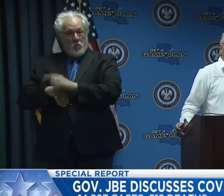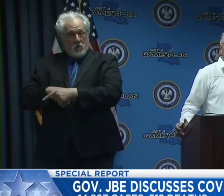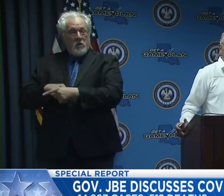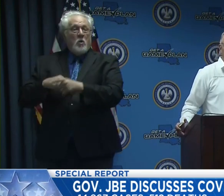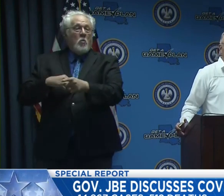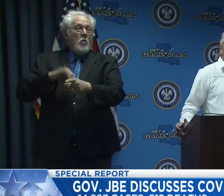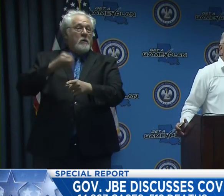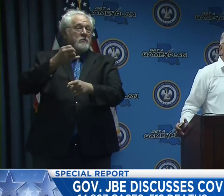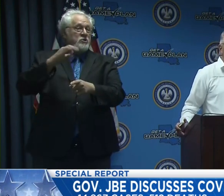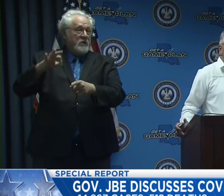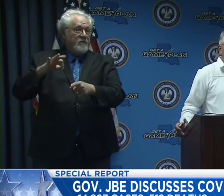NATIONAL STOCKPILE.